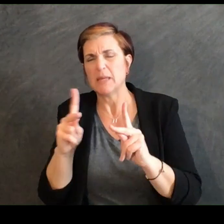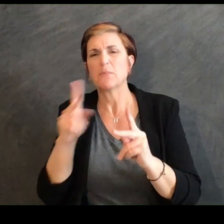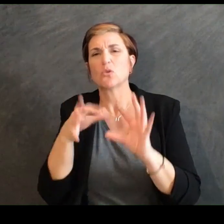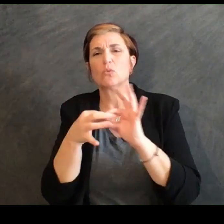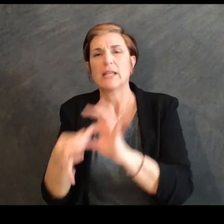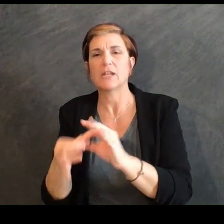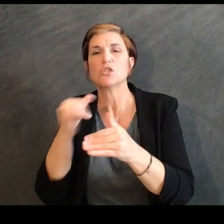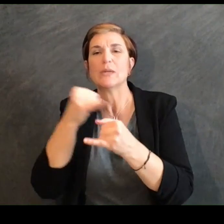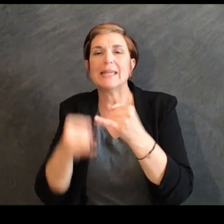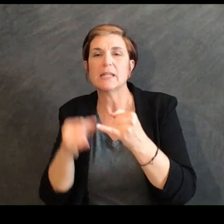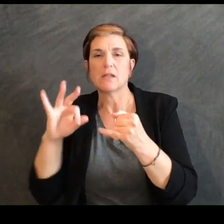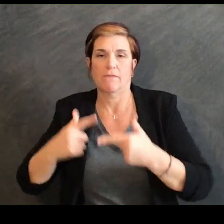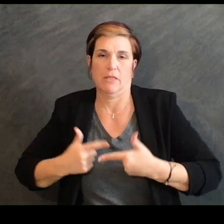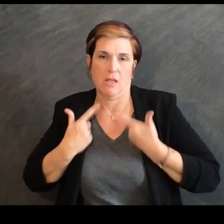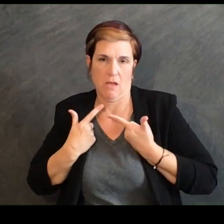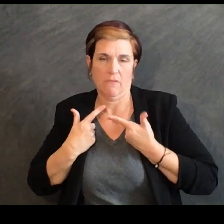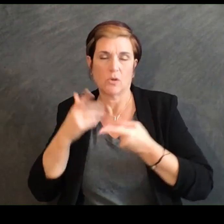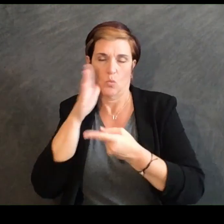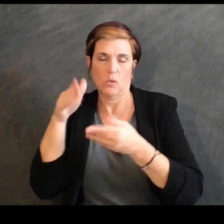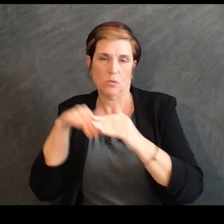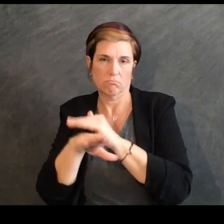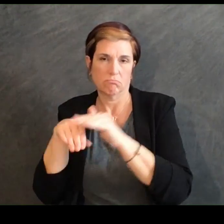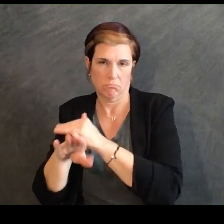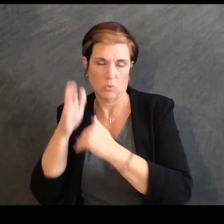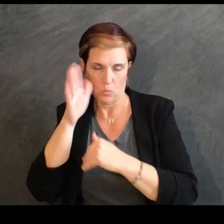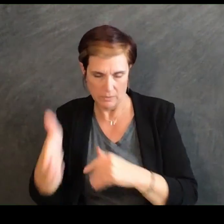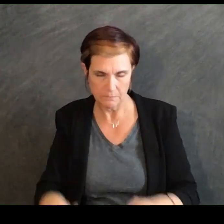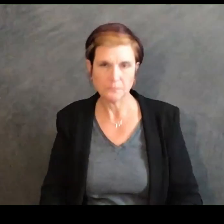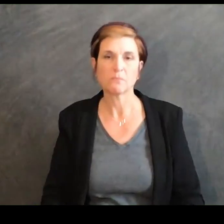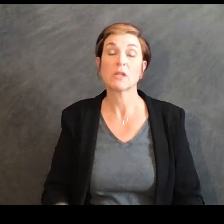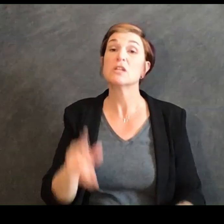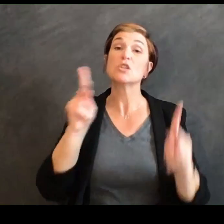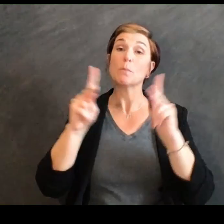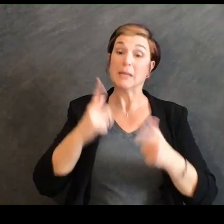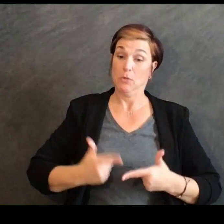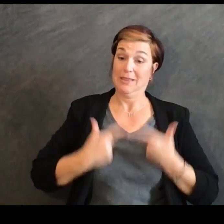measure represents a severe trial for residents of nursing homes and those who